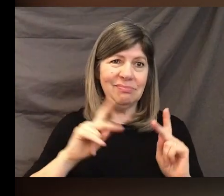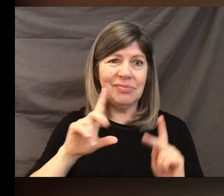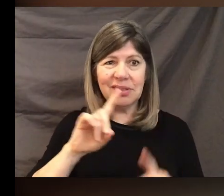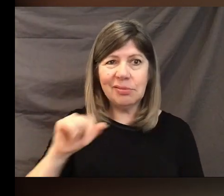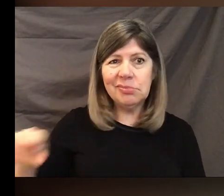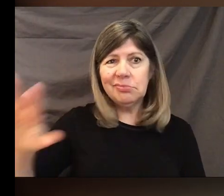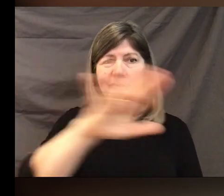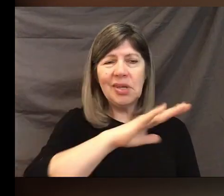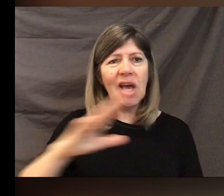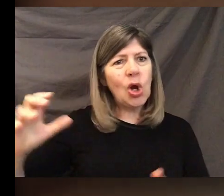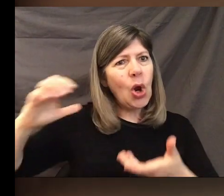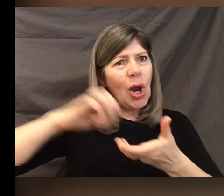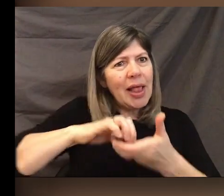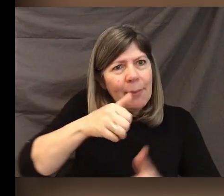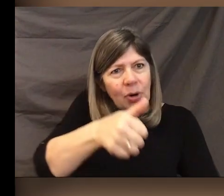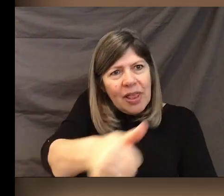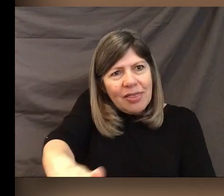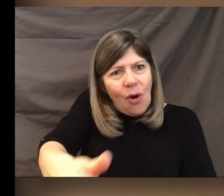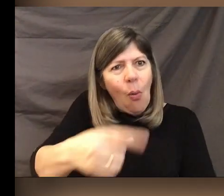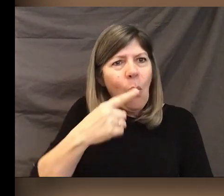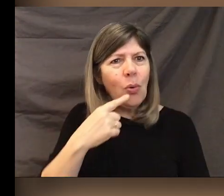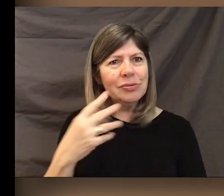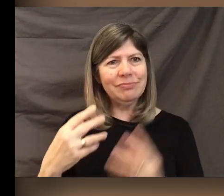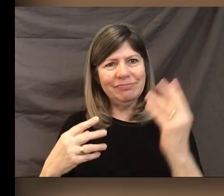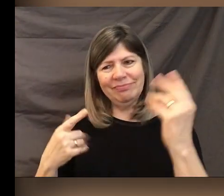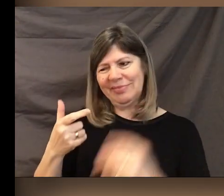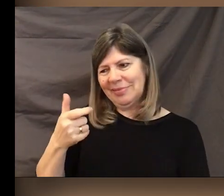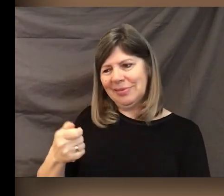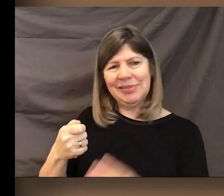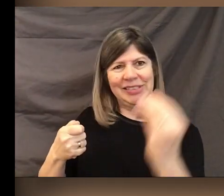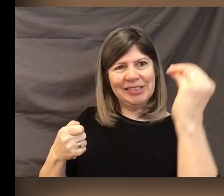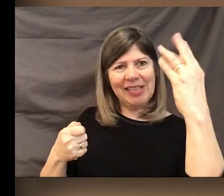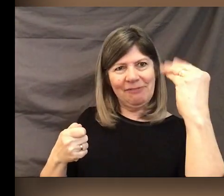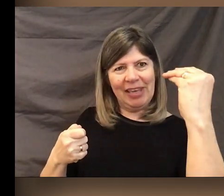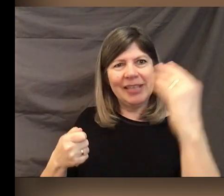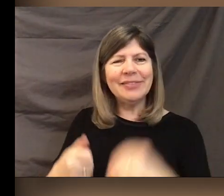Their own proclamations of "I am here. This is who I am"